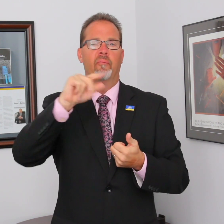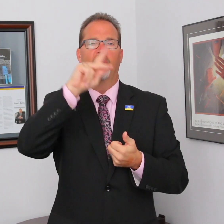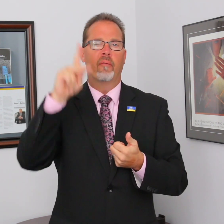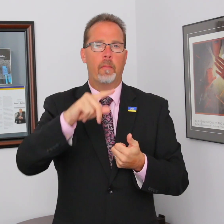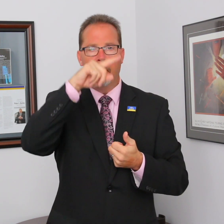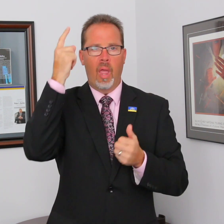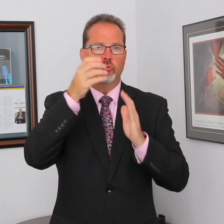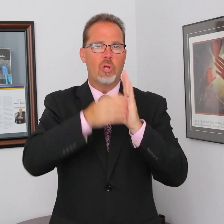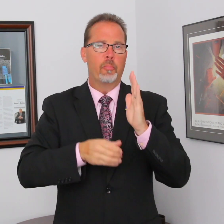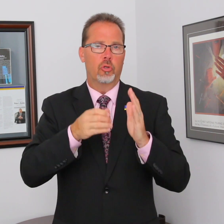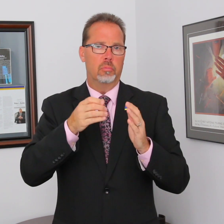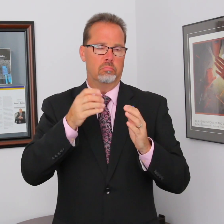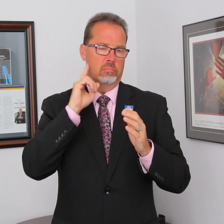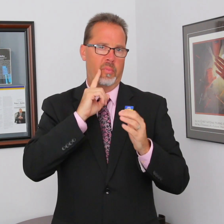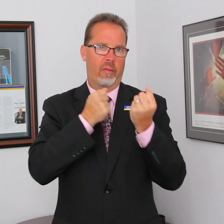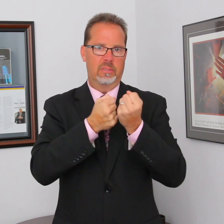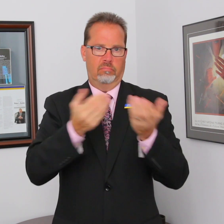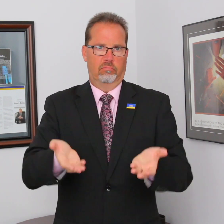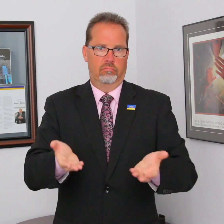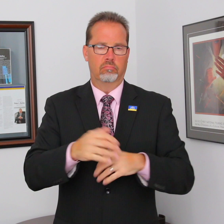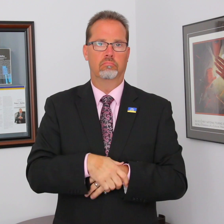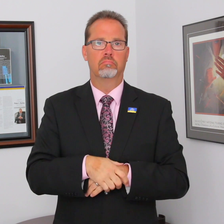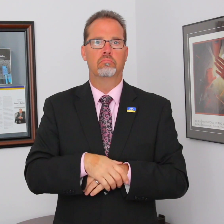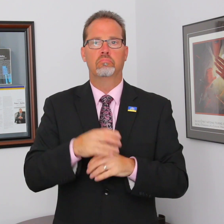or Philadelphia Chapter of Black Deaf Advocates, for their recent celebration.